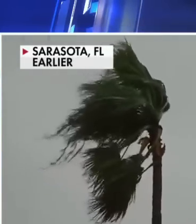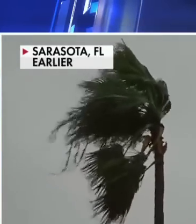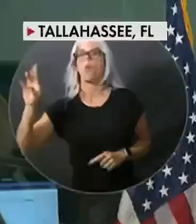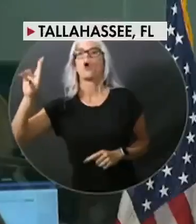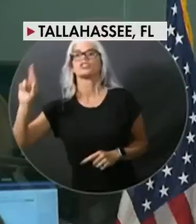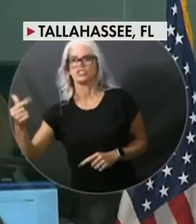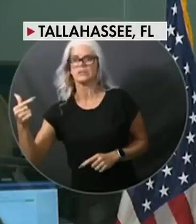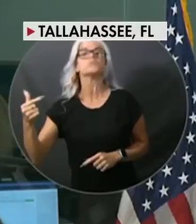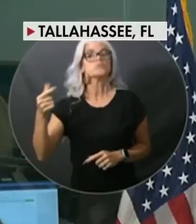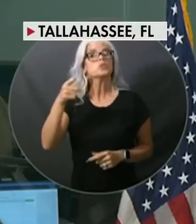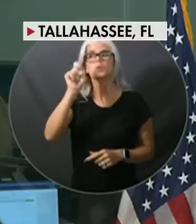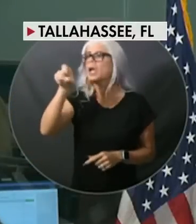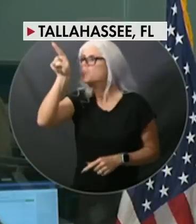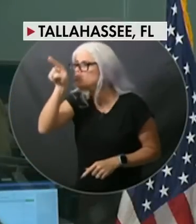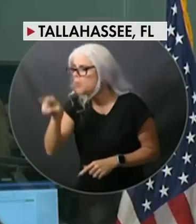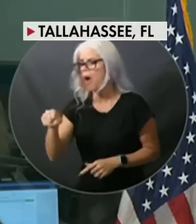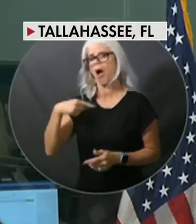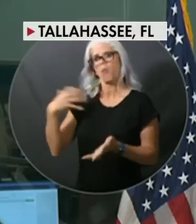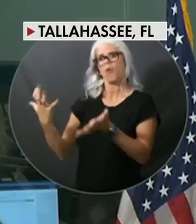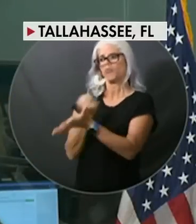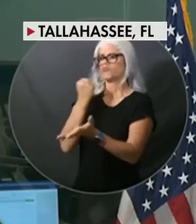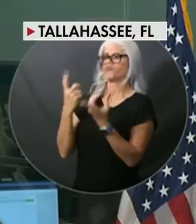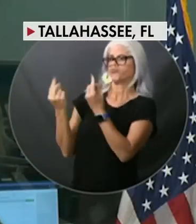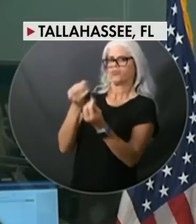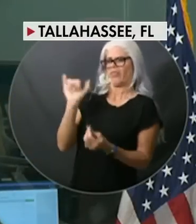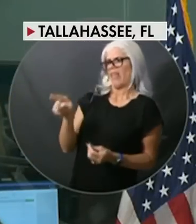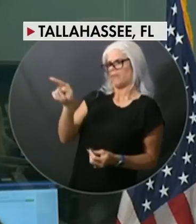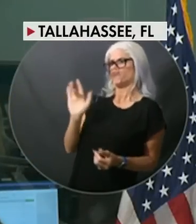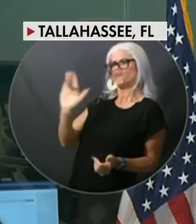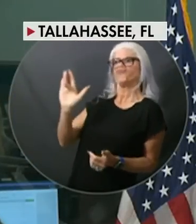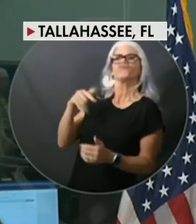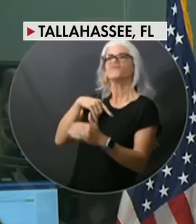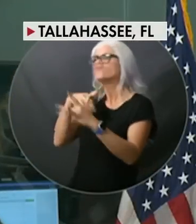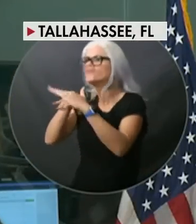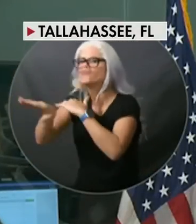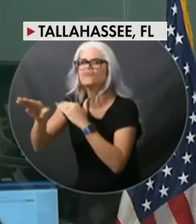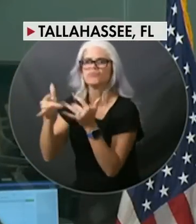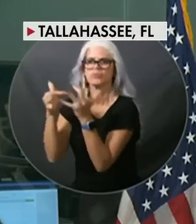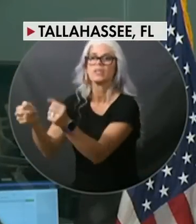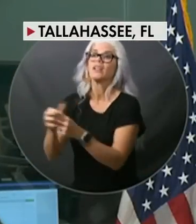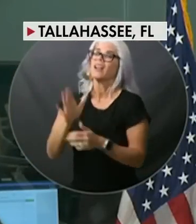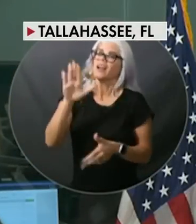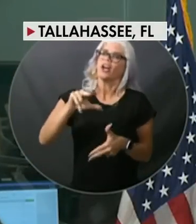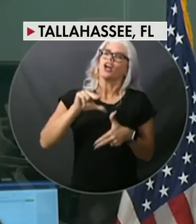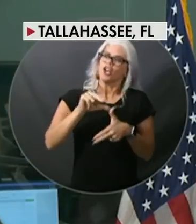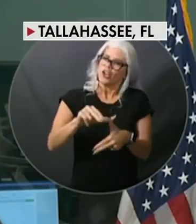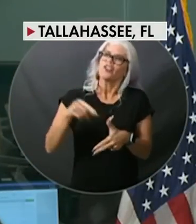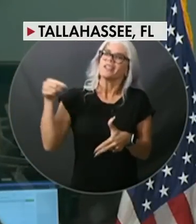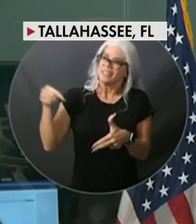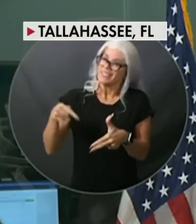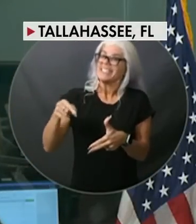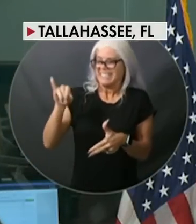ORGANIZING THE RECOVERY EFFORTS ARE WHAT MATTERS MOST.